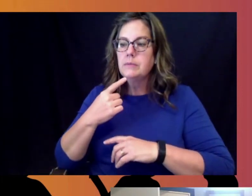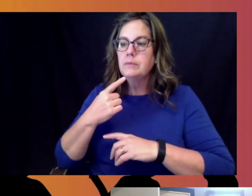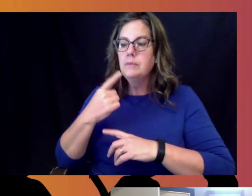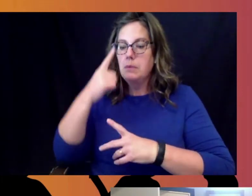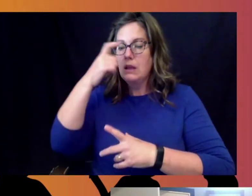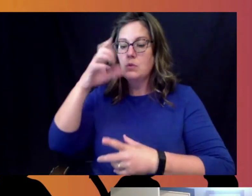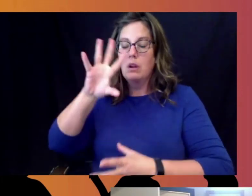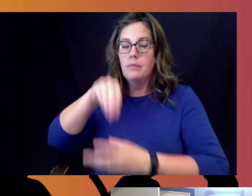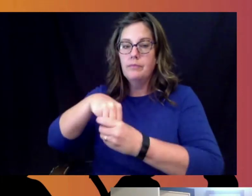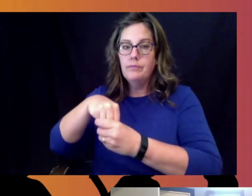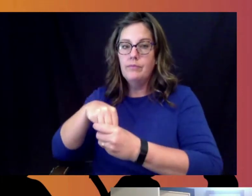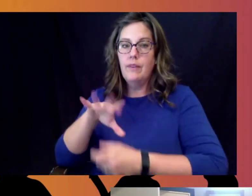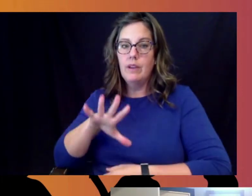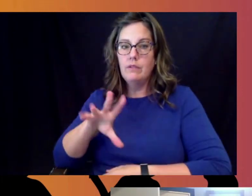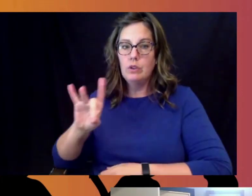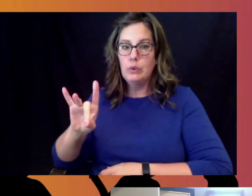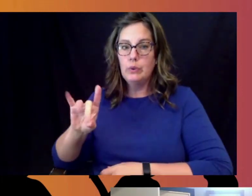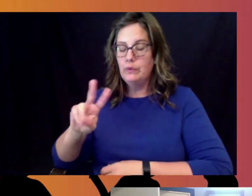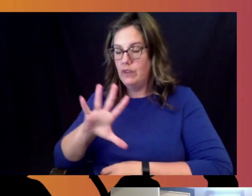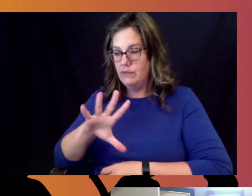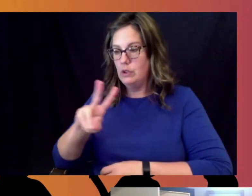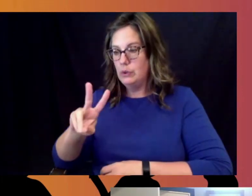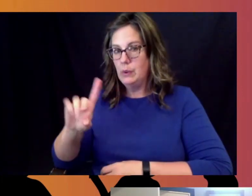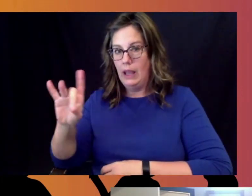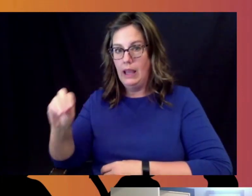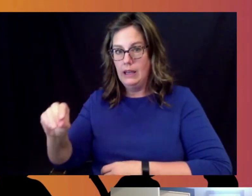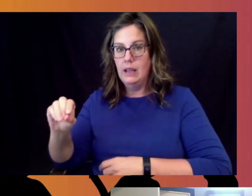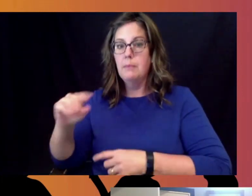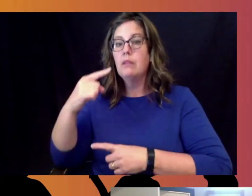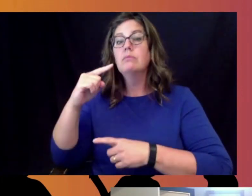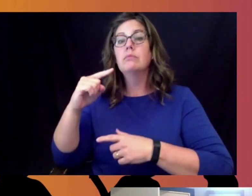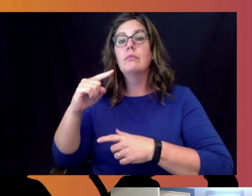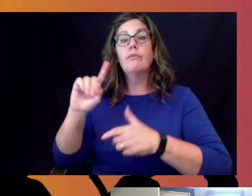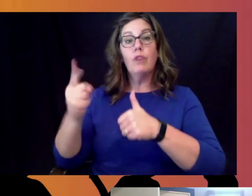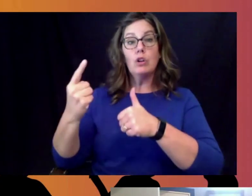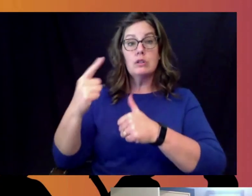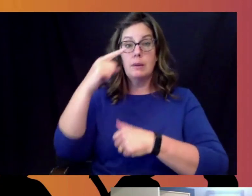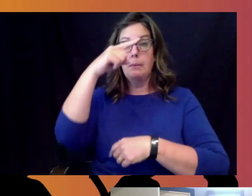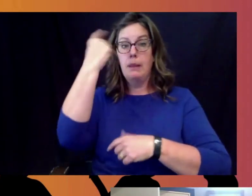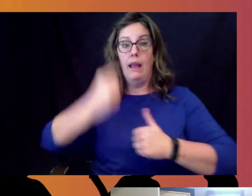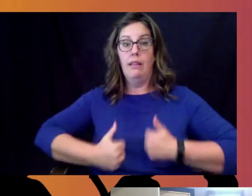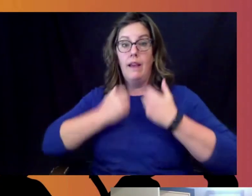was founded by three black women patrice calors alicia garza and opal tometti two of whom are